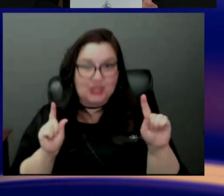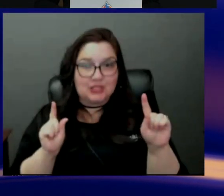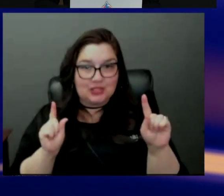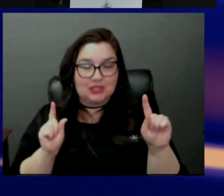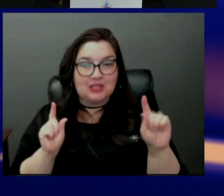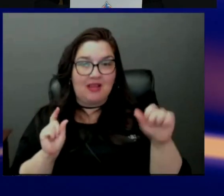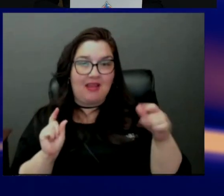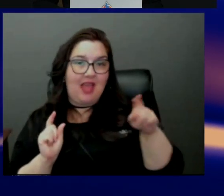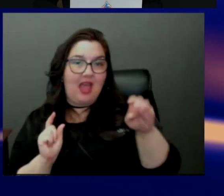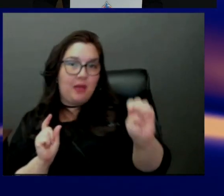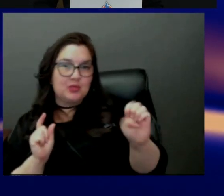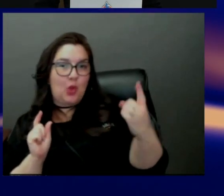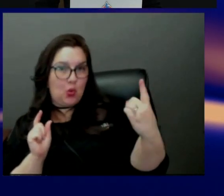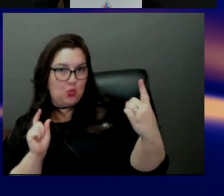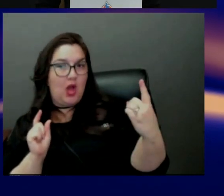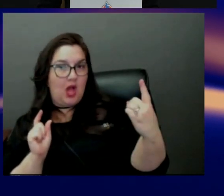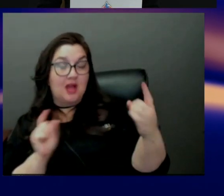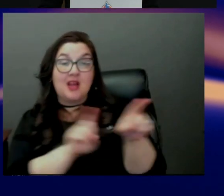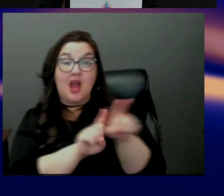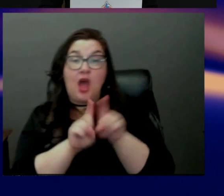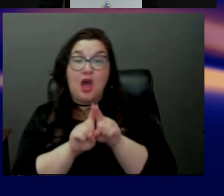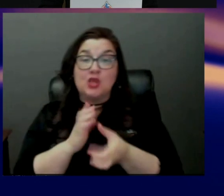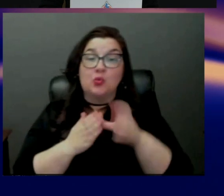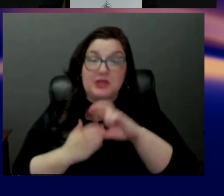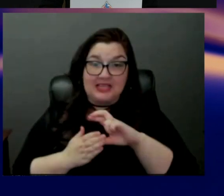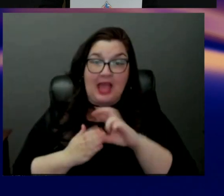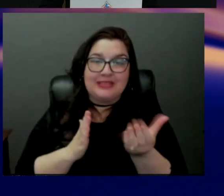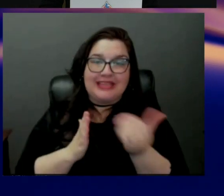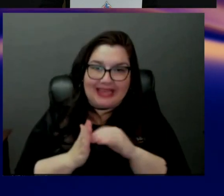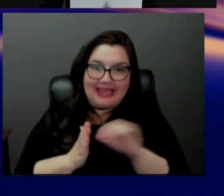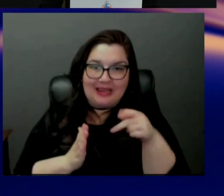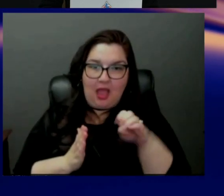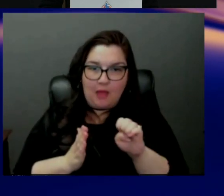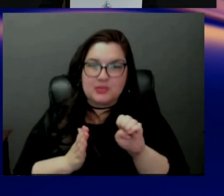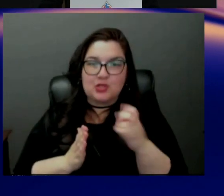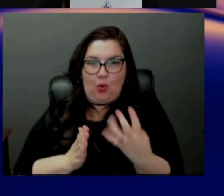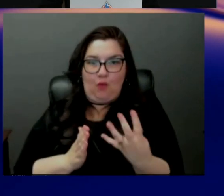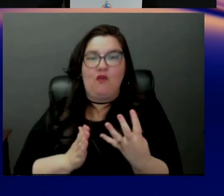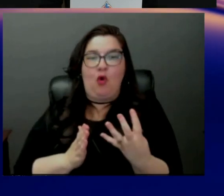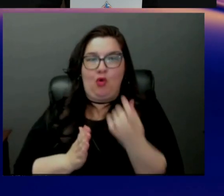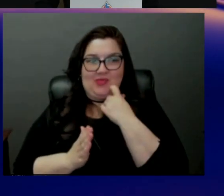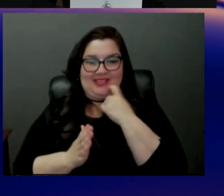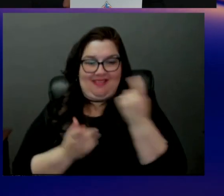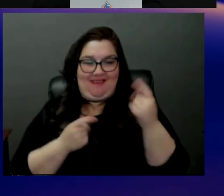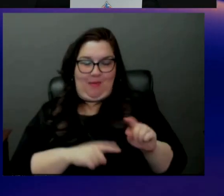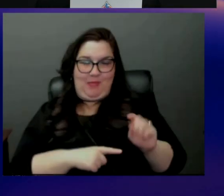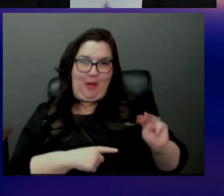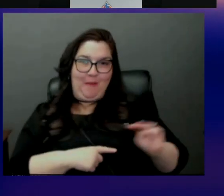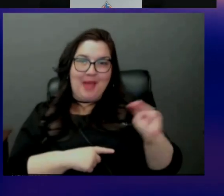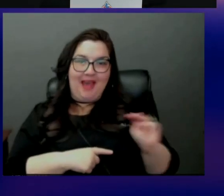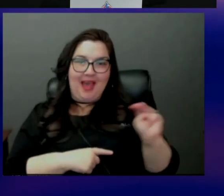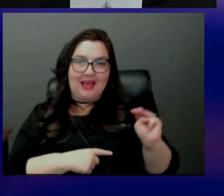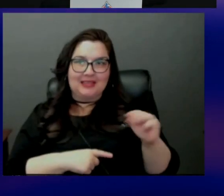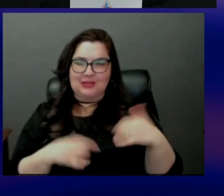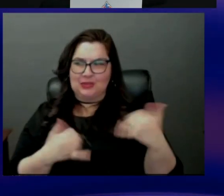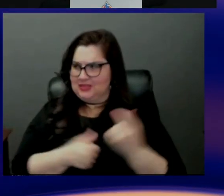And we also recapped it again in episode four from this past Monday. So what is it? What is it today? It's, let me see.